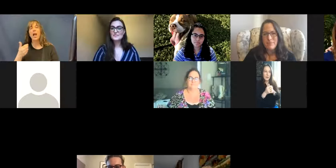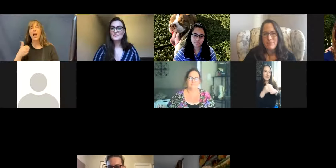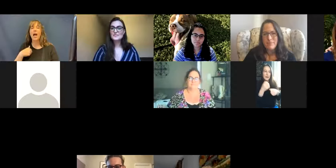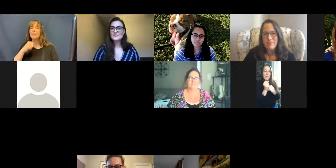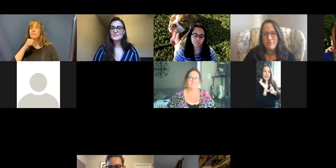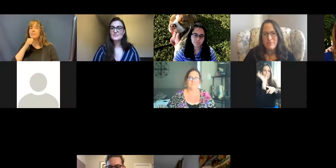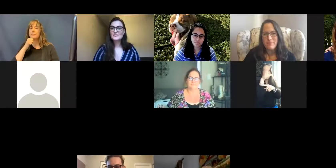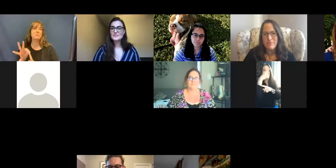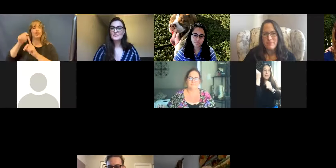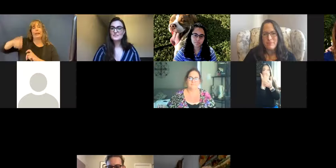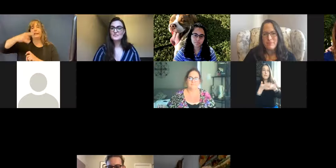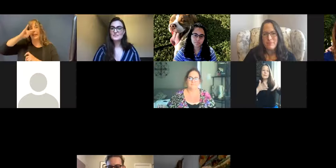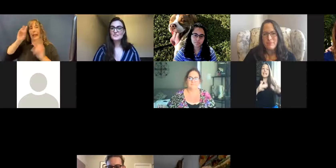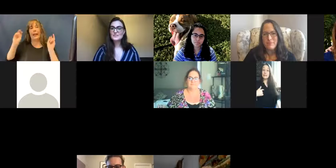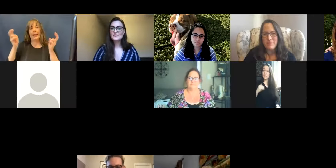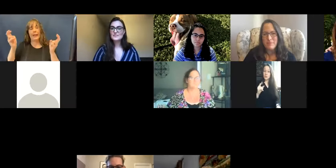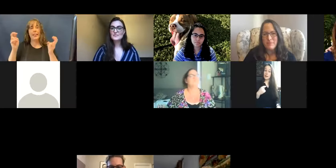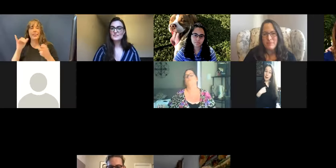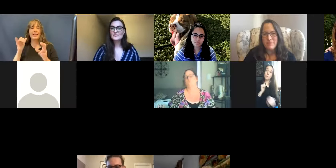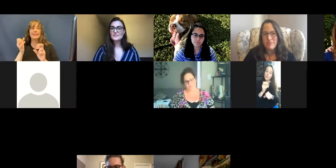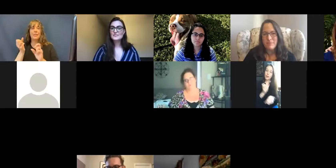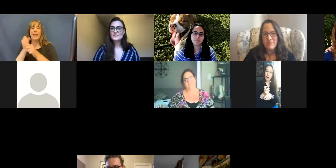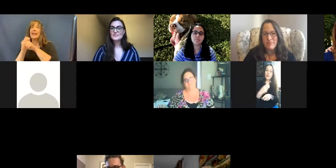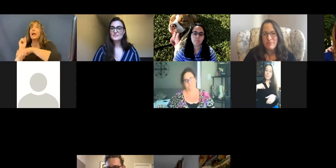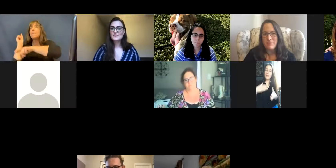know, making a baskets because everyone's letting me do it. I'm working hard. I'm there